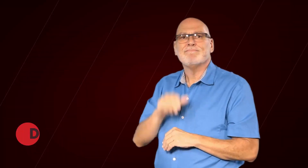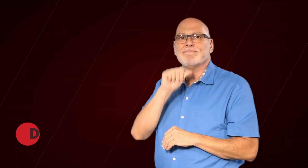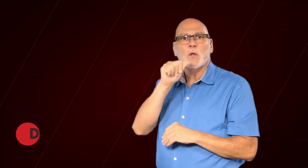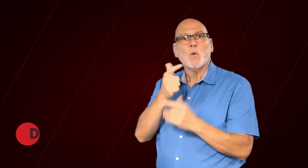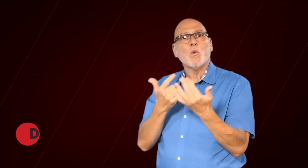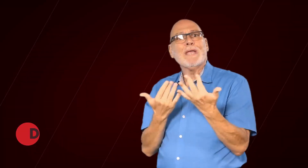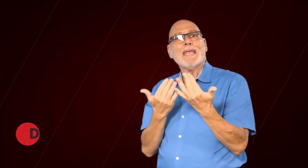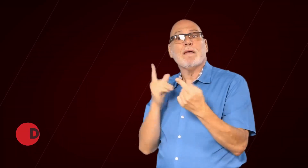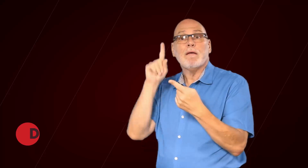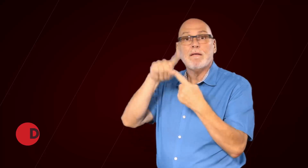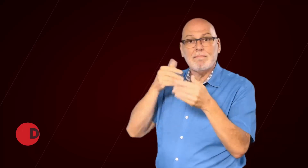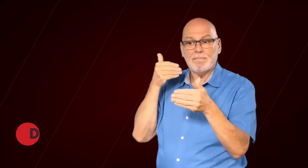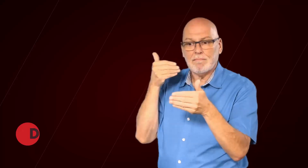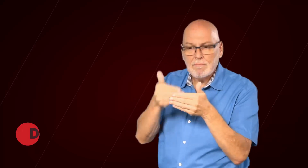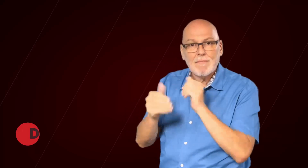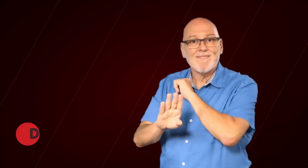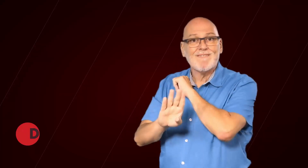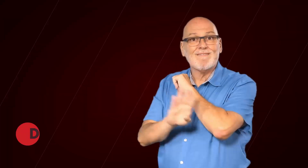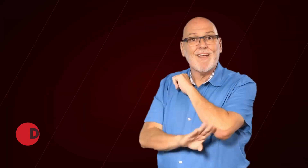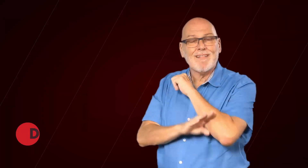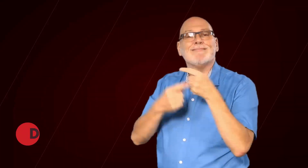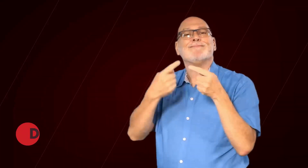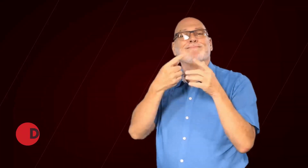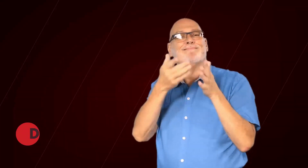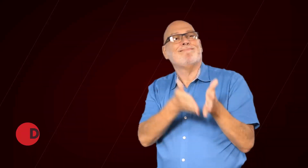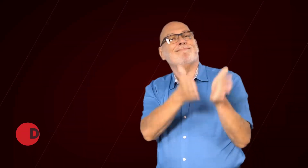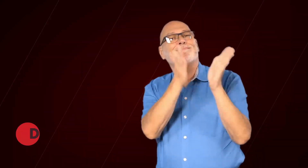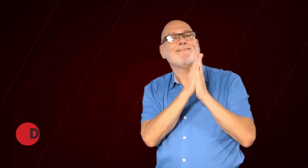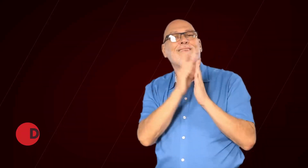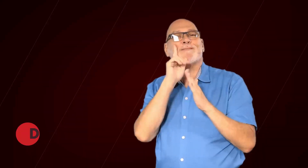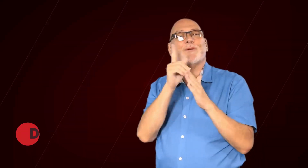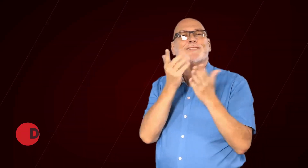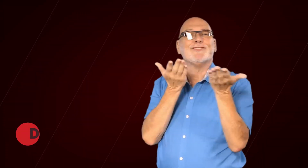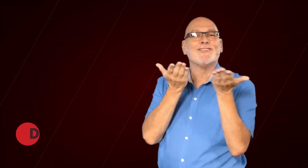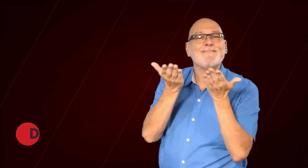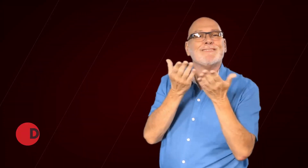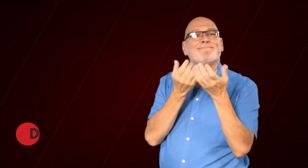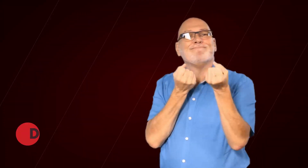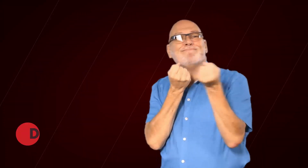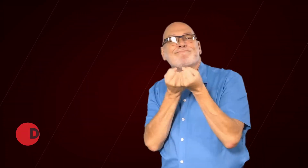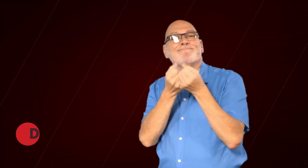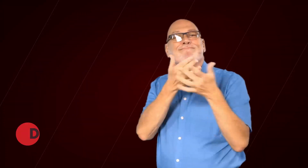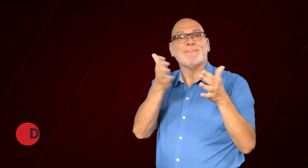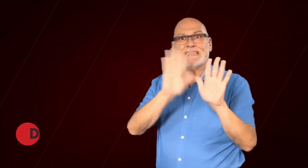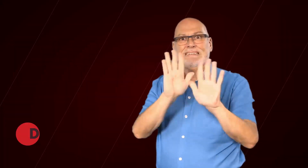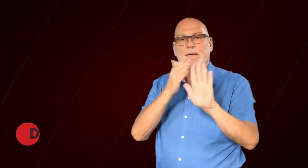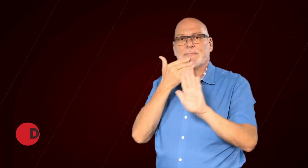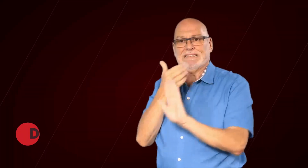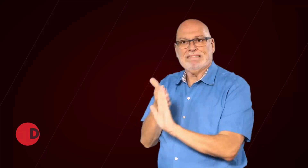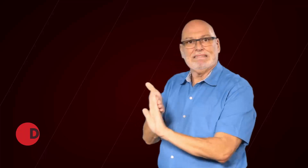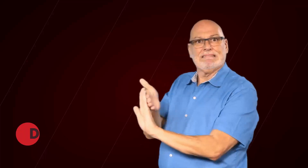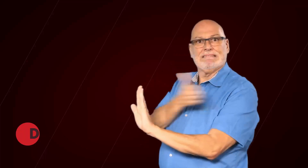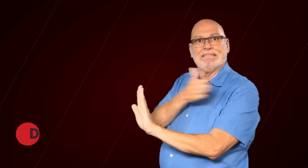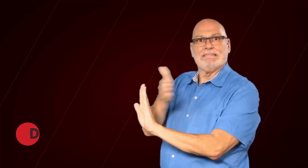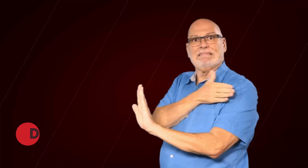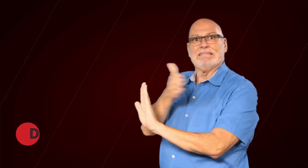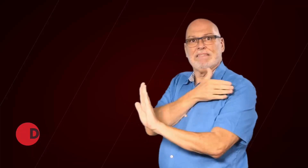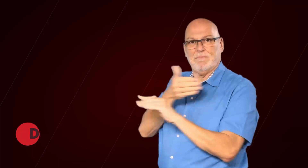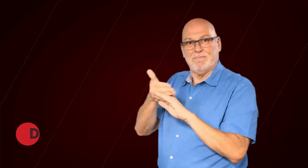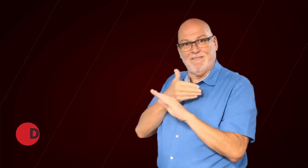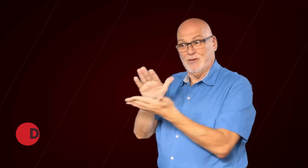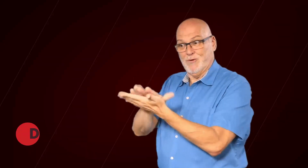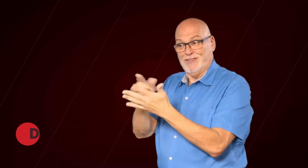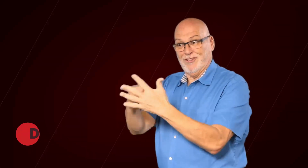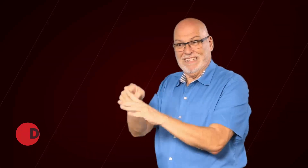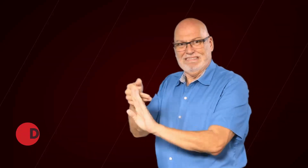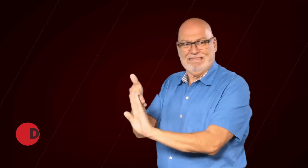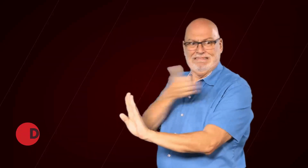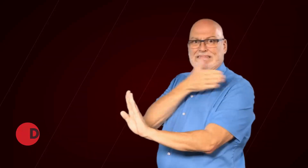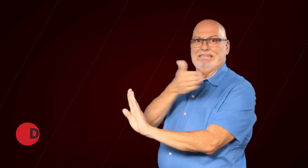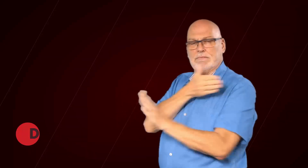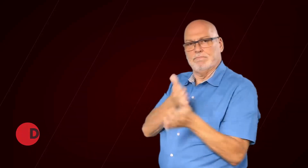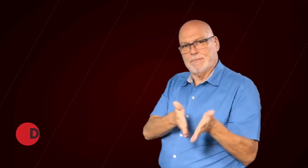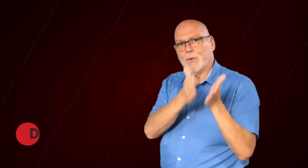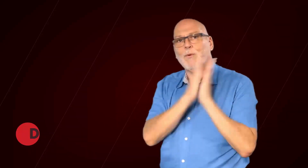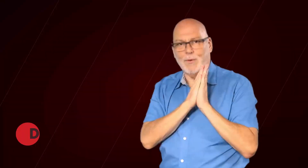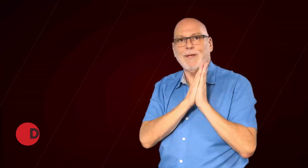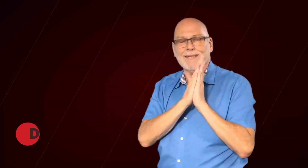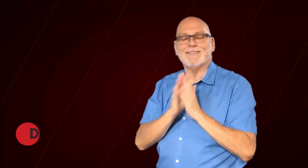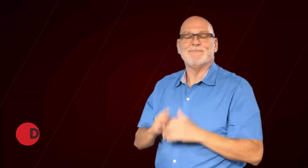Don't wait until fall to start requesting services, work with them the year before.